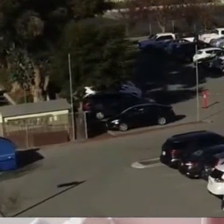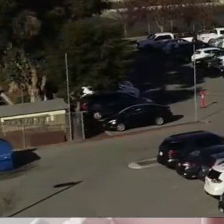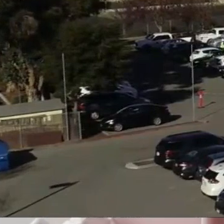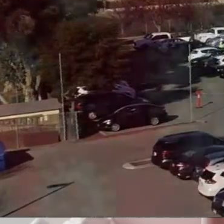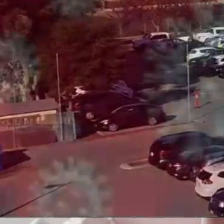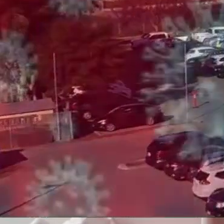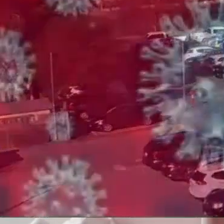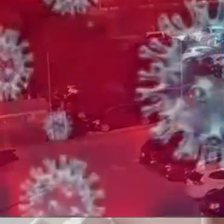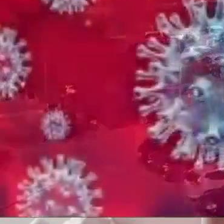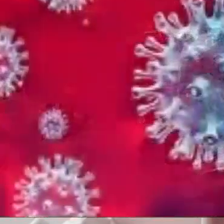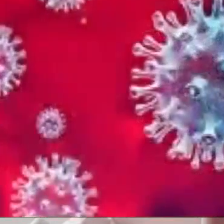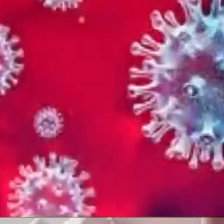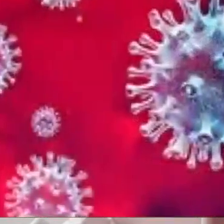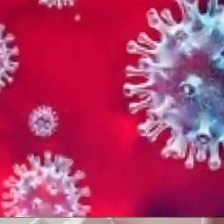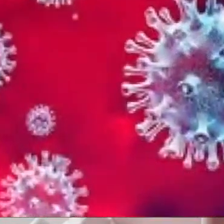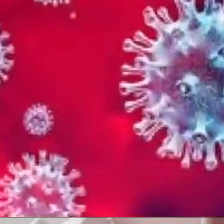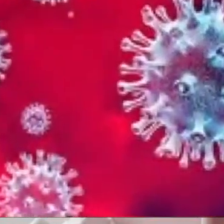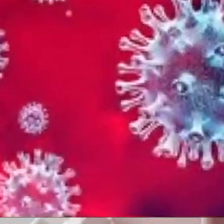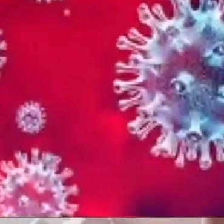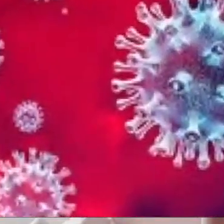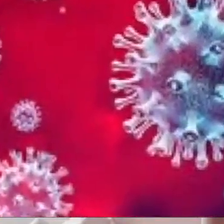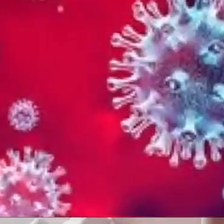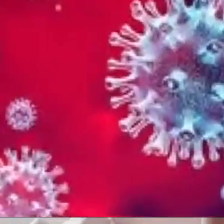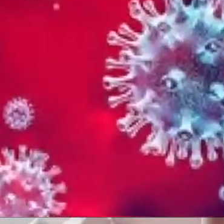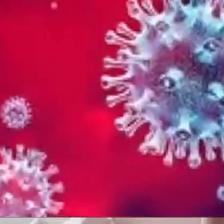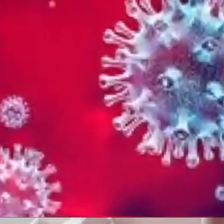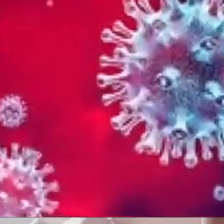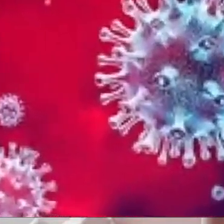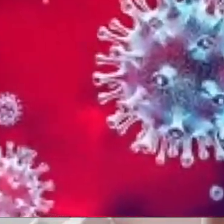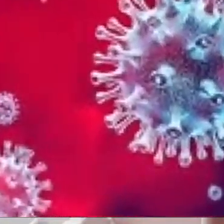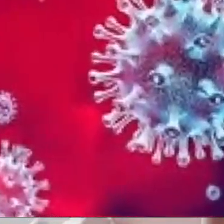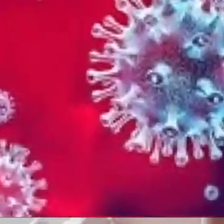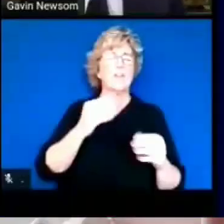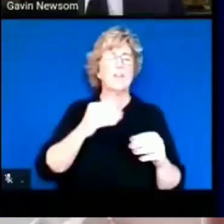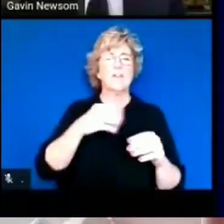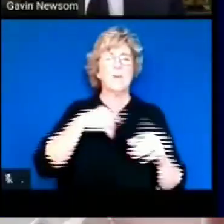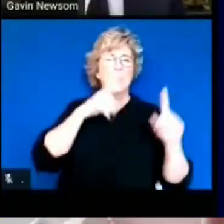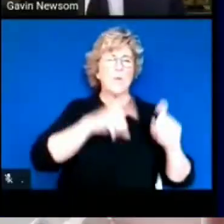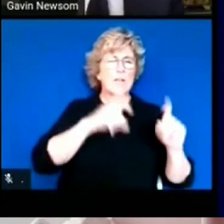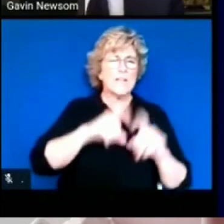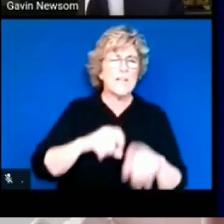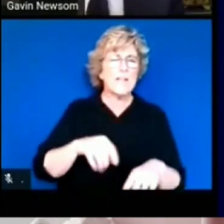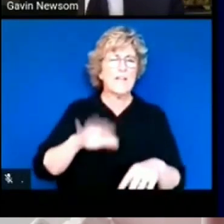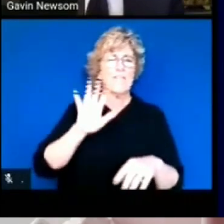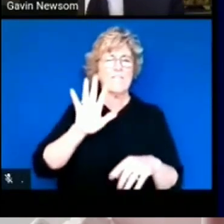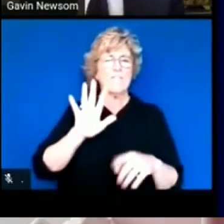IMPORTANTLY, THAT TELLS THEM ON THE VIRUS HAS MUTATED. THINK OF IT AS AN EARLY WARNING